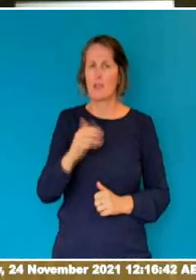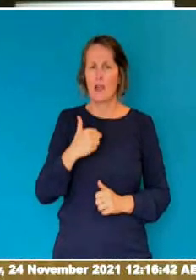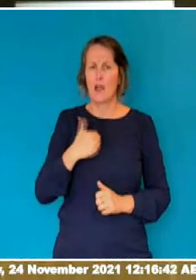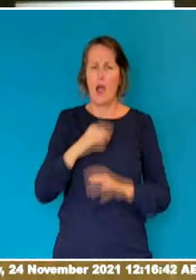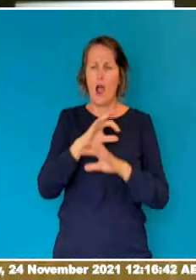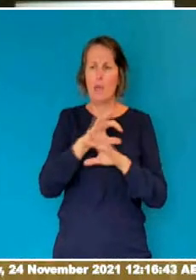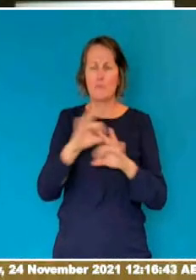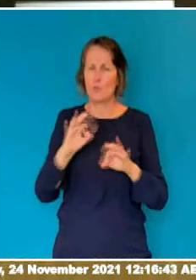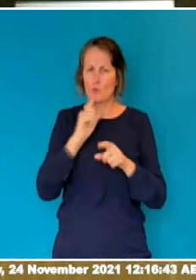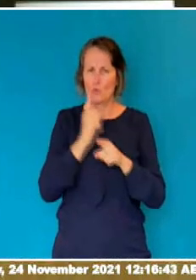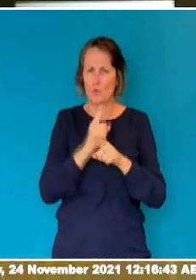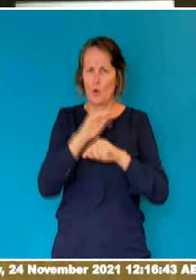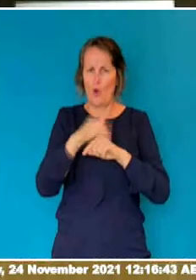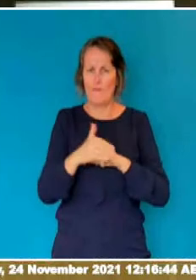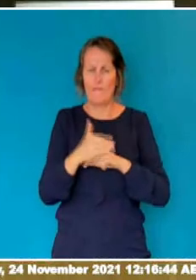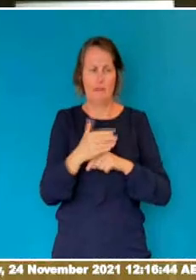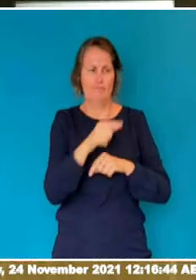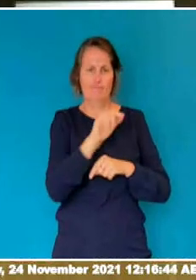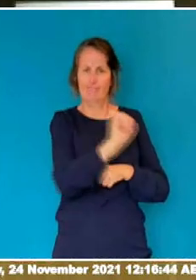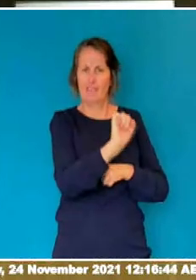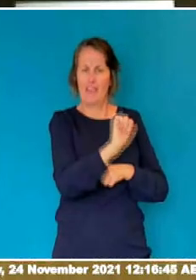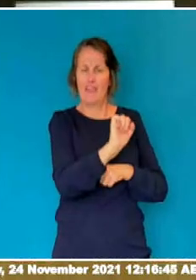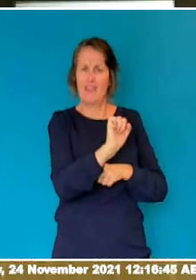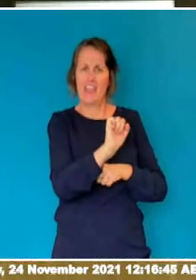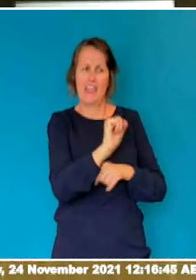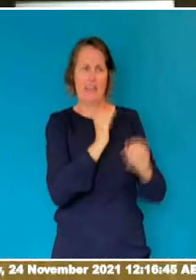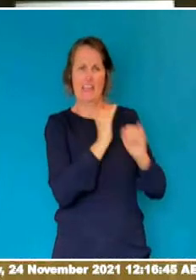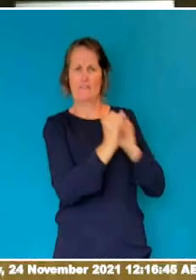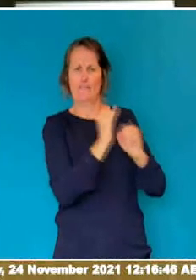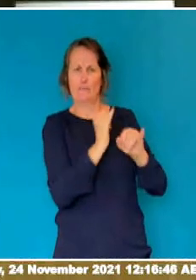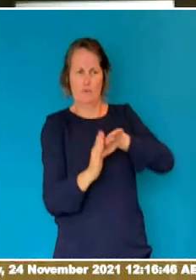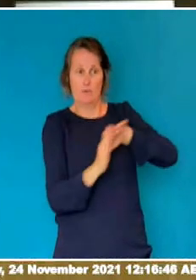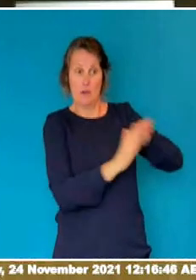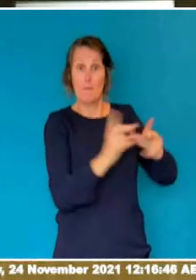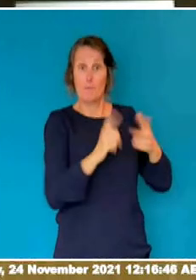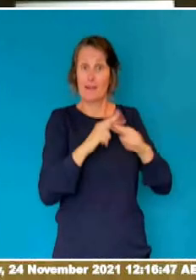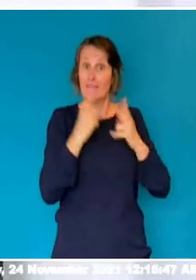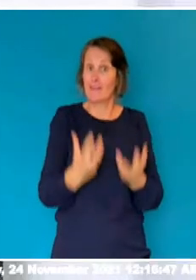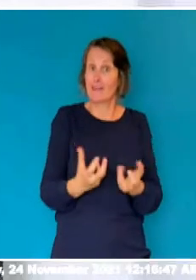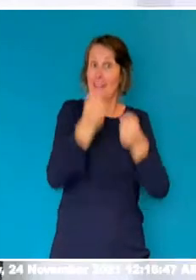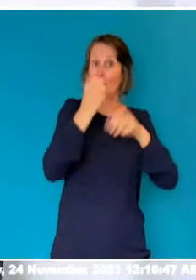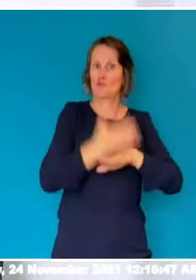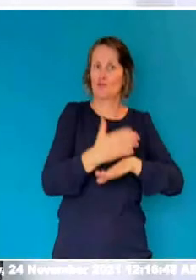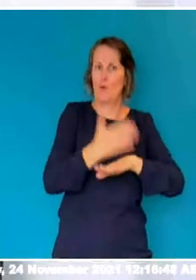I'm talking about what the person is going to do if they win the job. Yes.